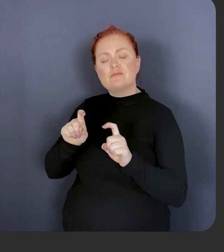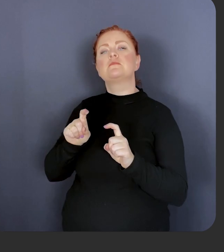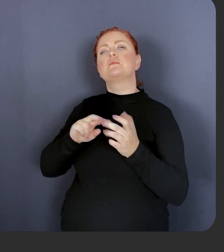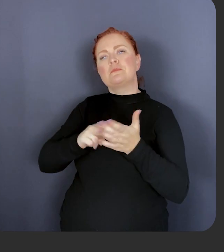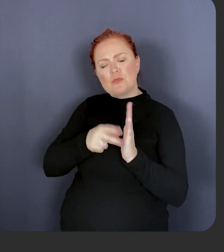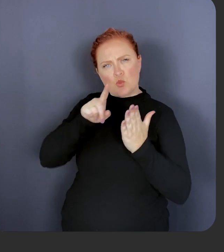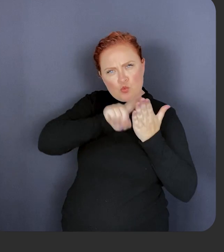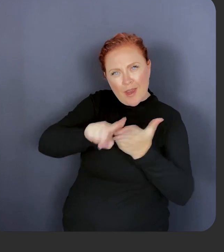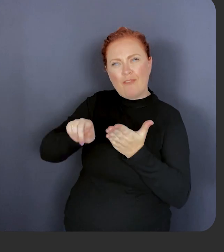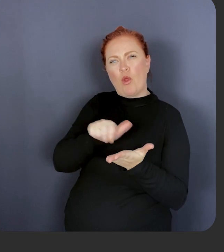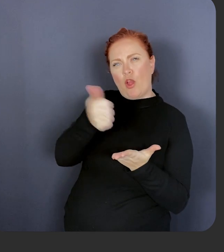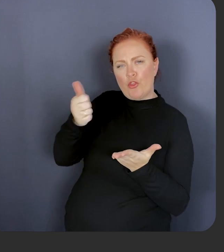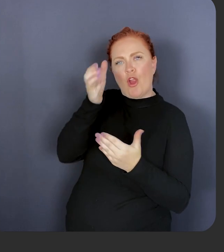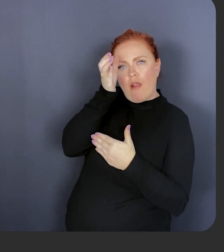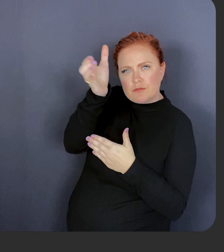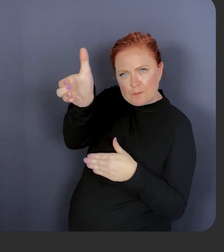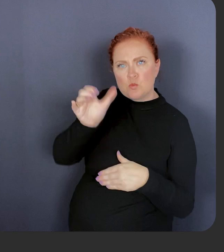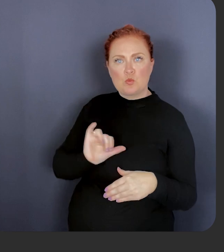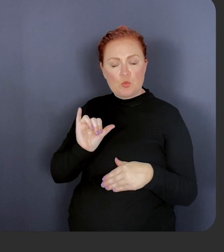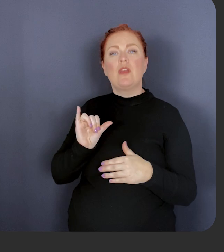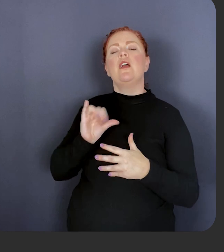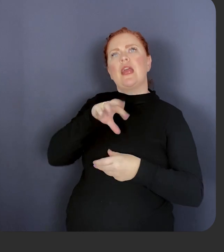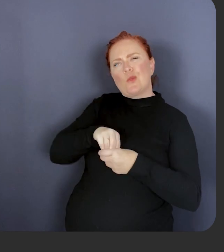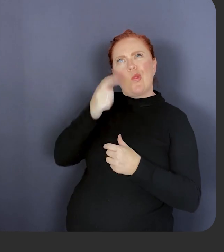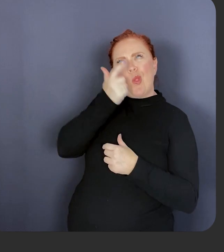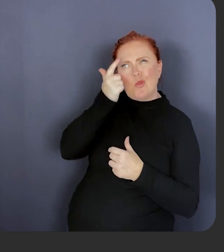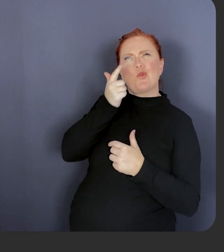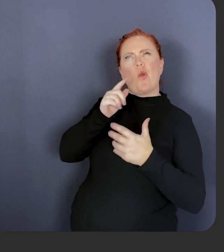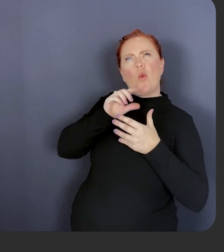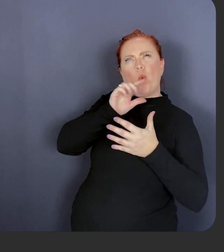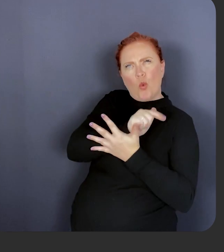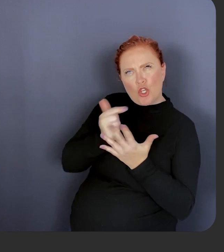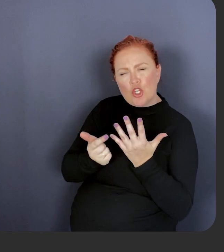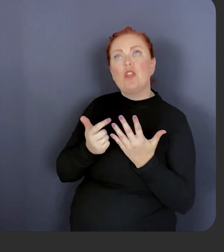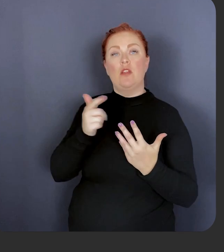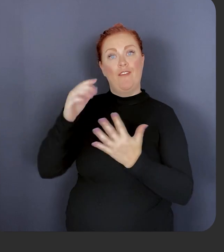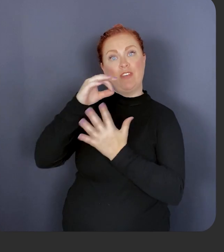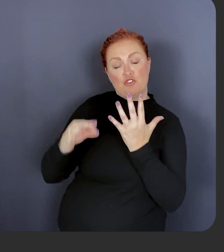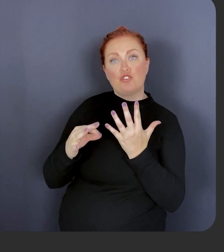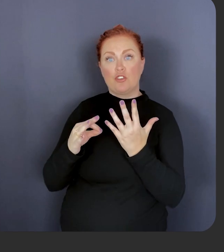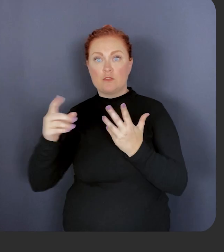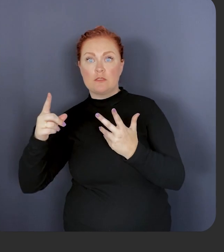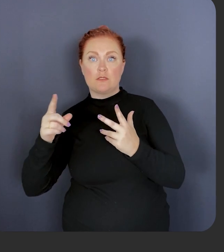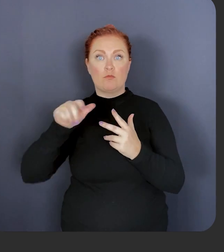for a breadth of A11Y concepts that include logical content order and feature parity.